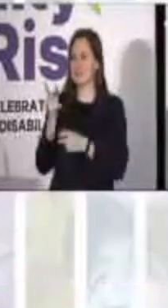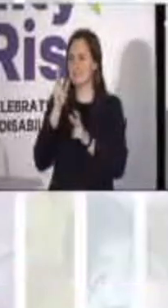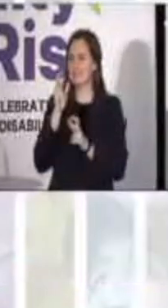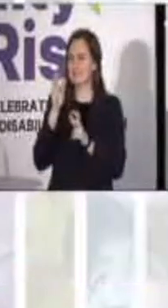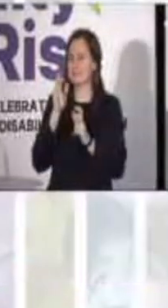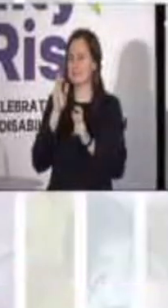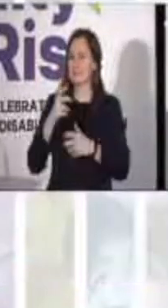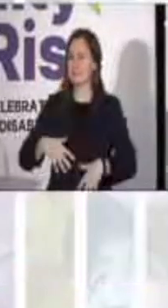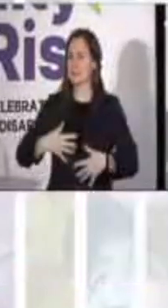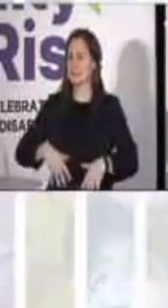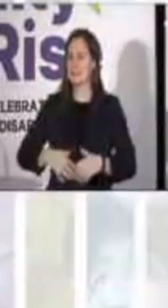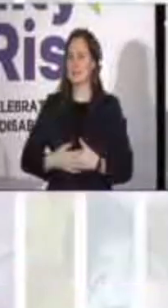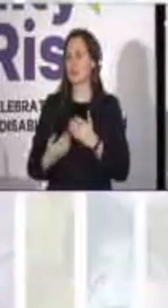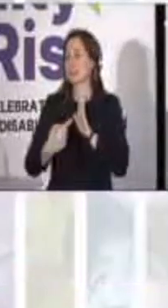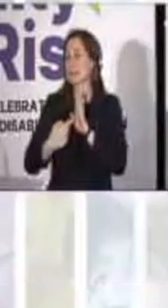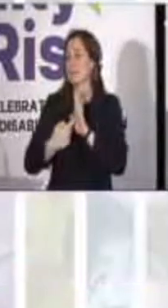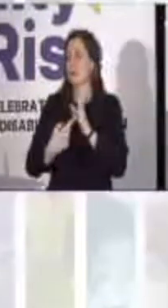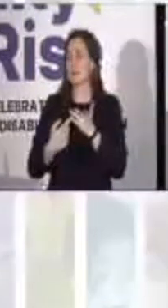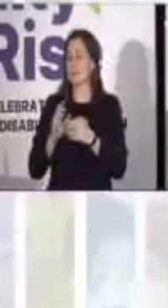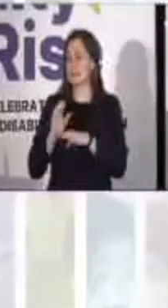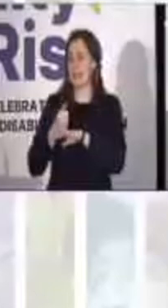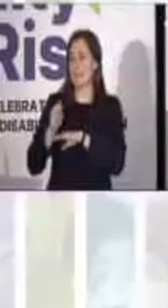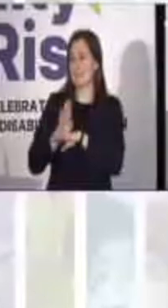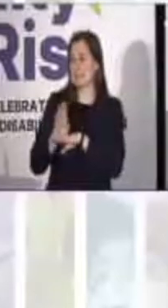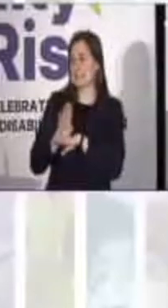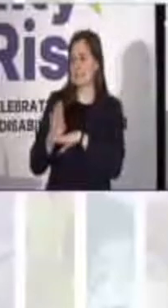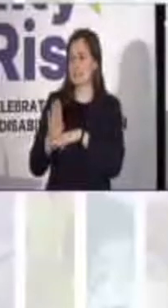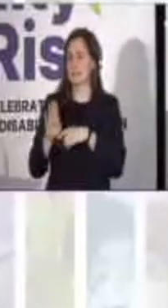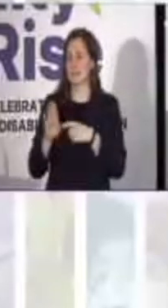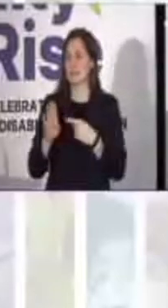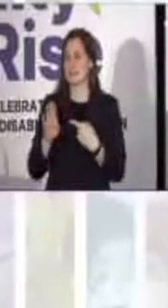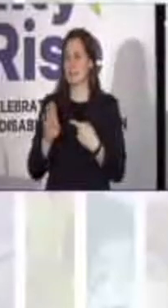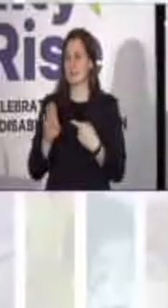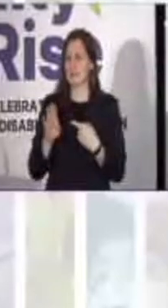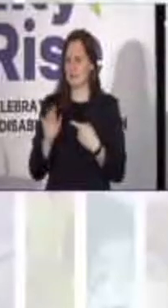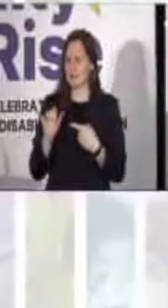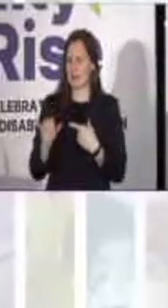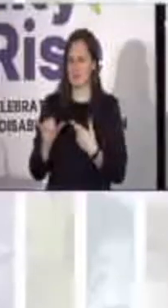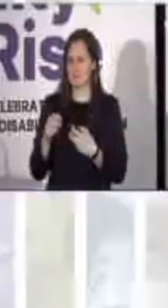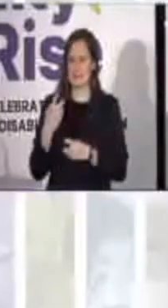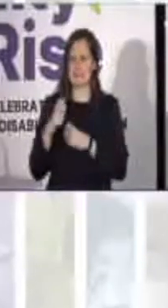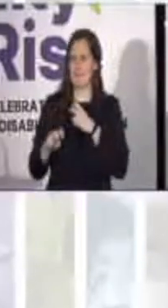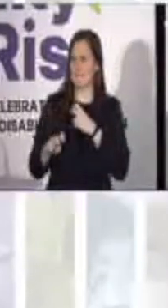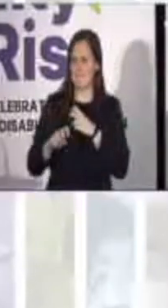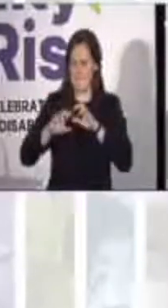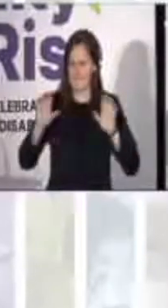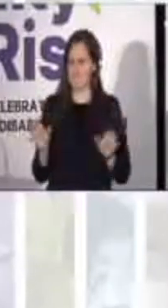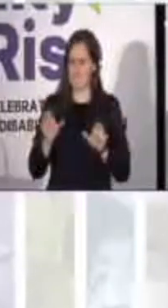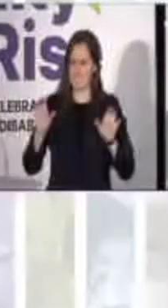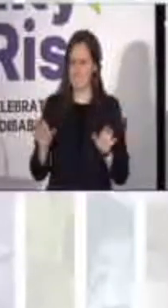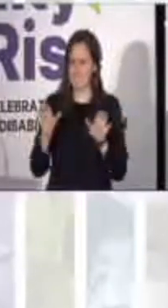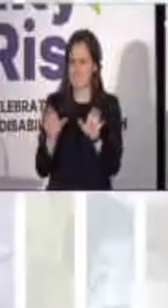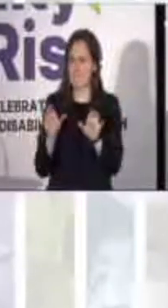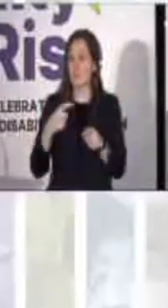WHEN YOU SPOKE ABOUT ENTREPRENEURSHIP AND THE HARD WORK THAT GOES INTO THIS, I AM REMINDED OF MY FATHER WHO WAS AN ENTREPRENEUR.